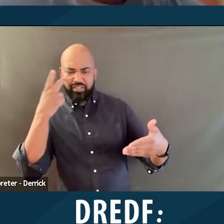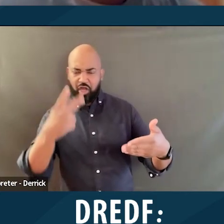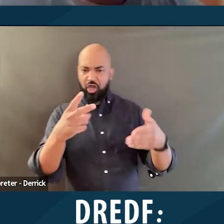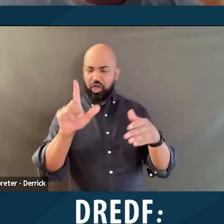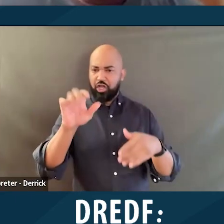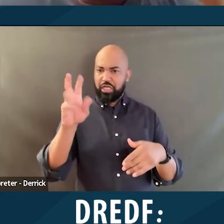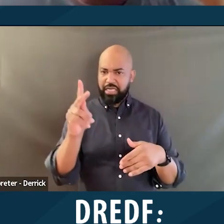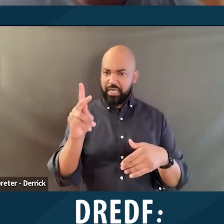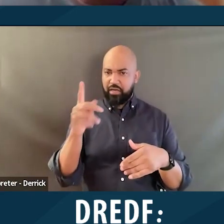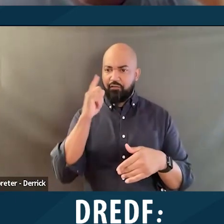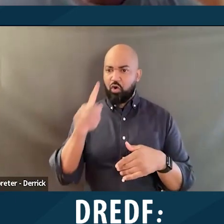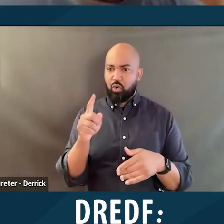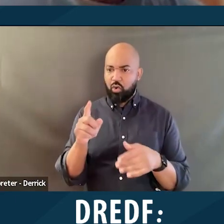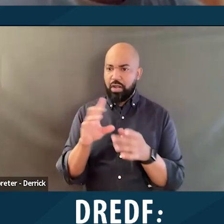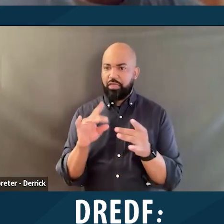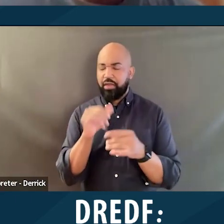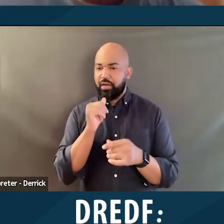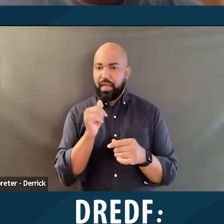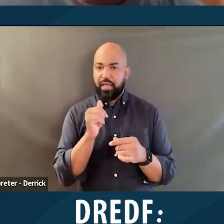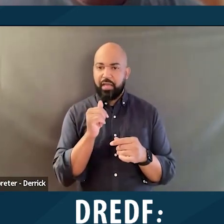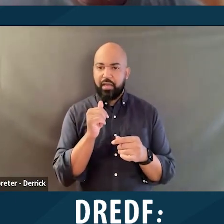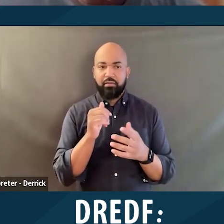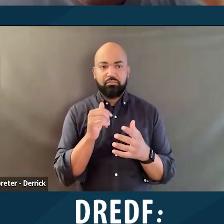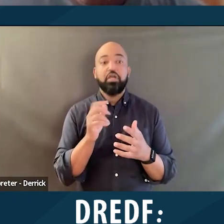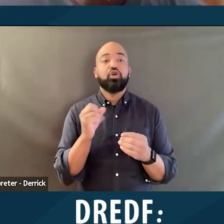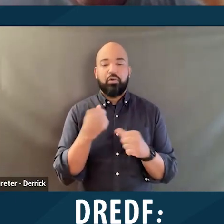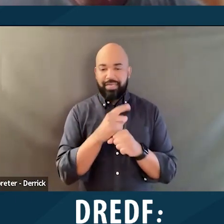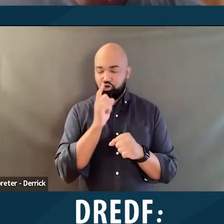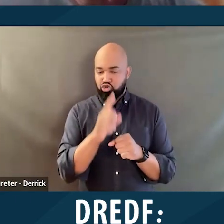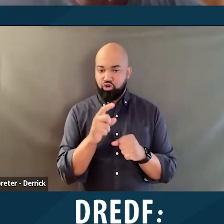the talk‑back part wasn't working and I want to be as accessible as possible.